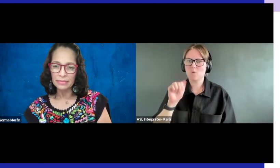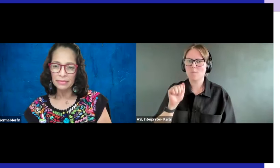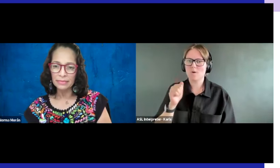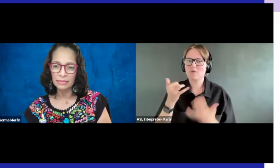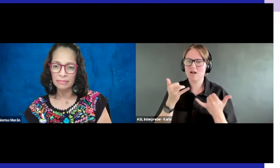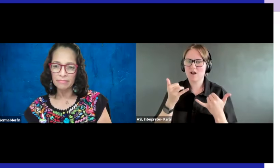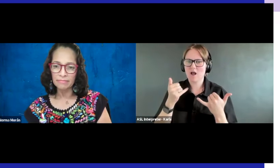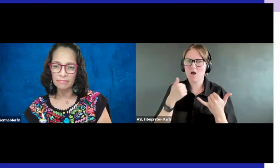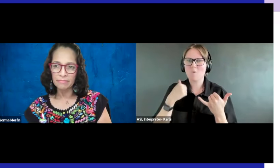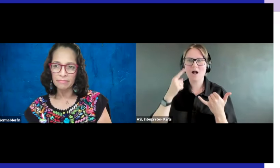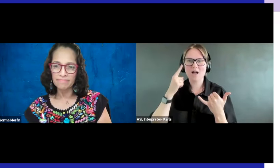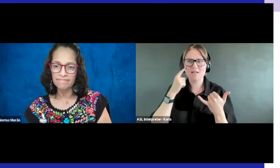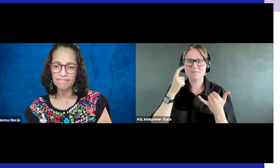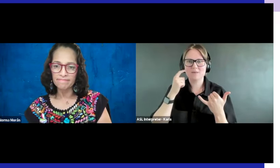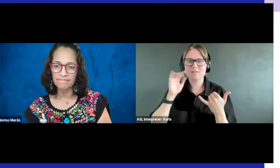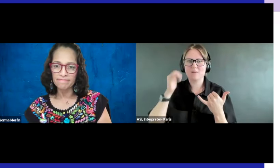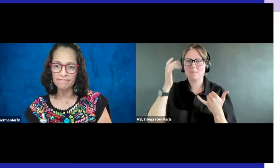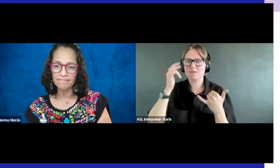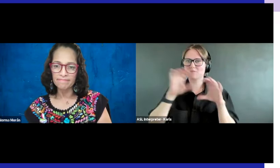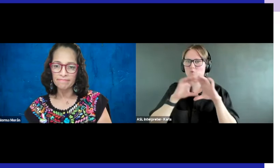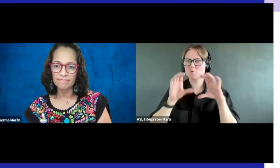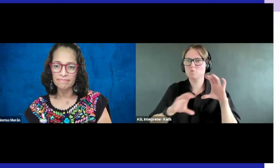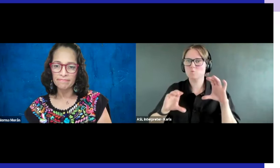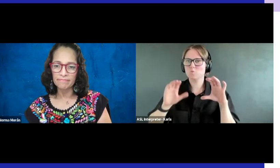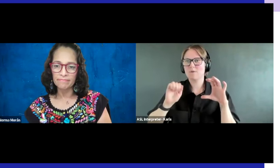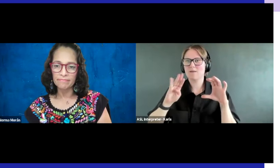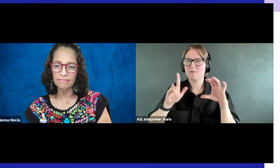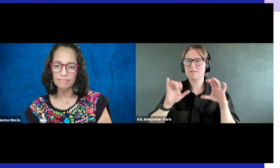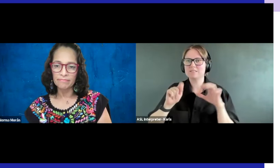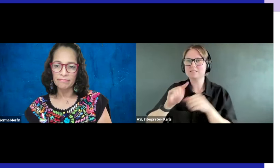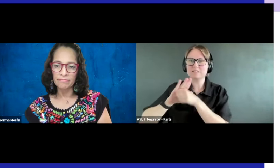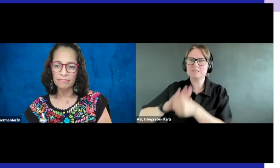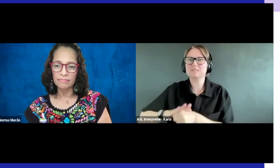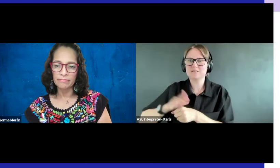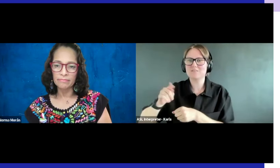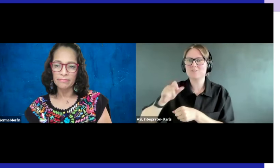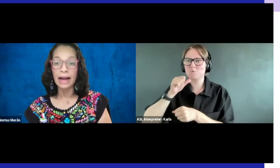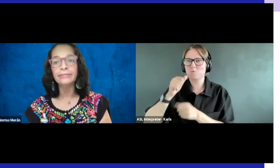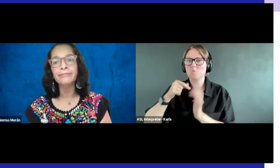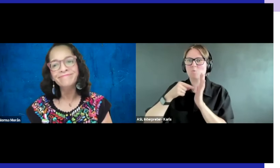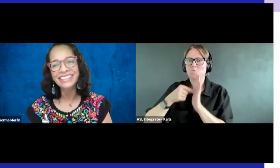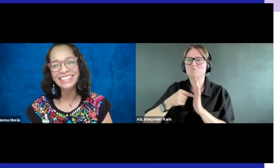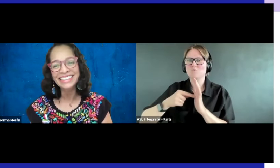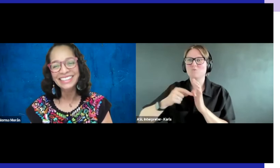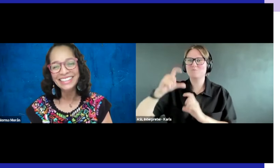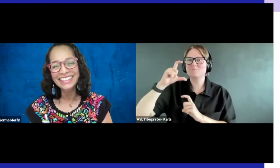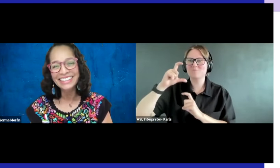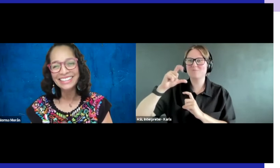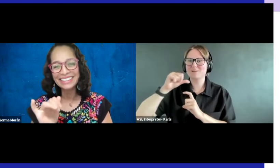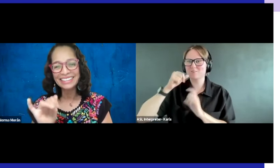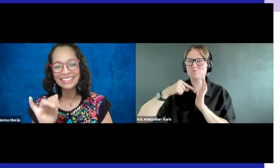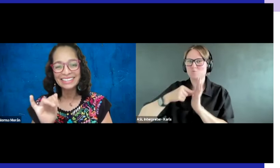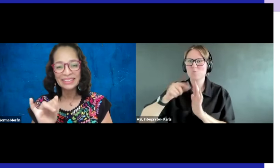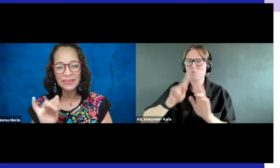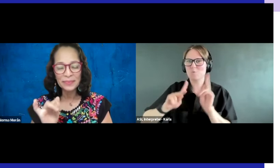that's because of Zoom's ableist. They don't show, it doesn't show people who are not